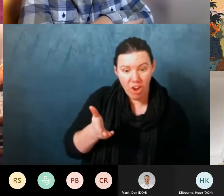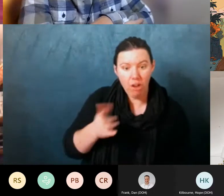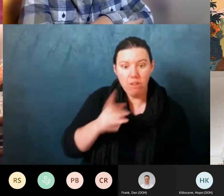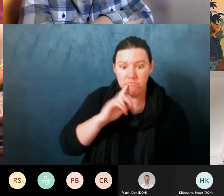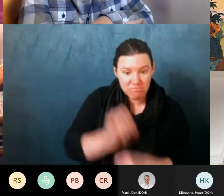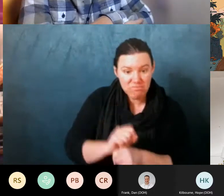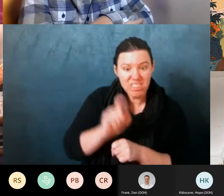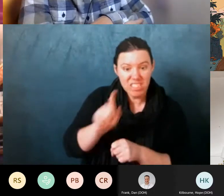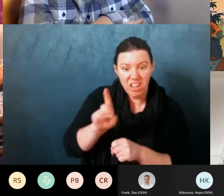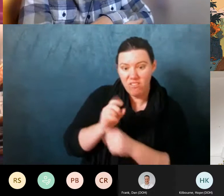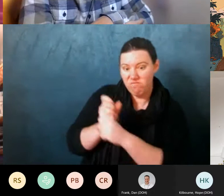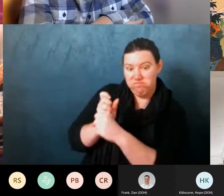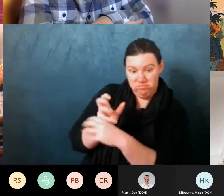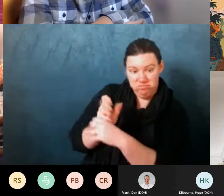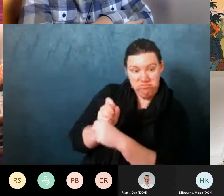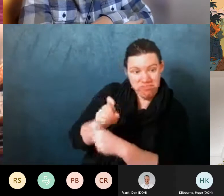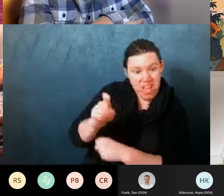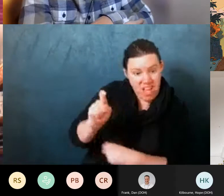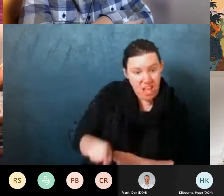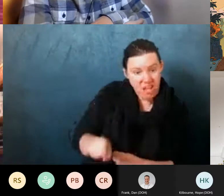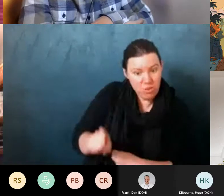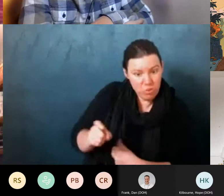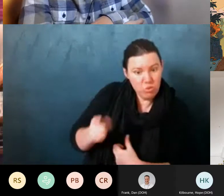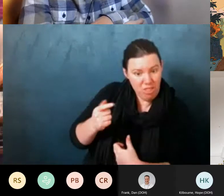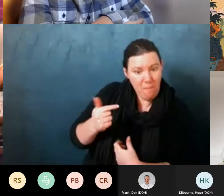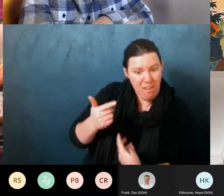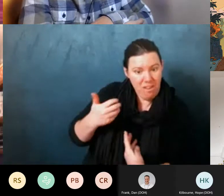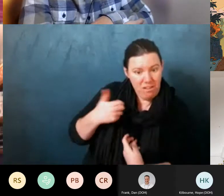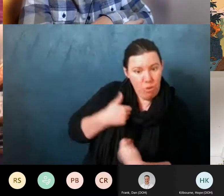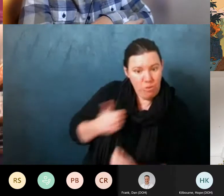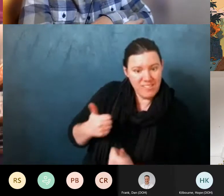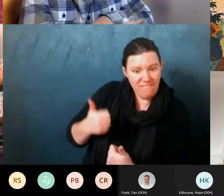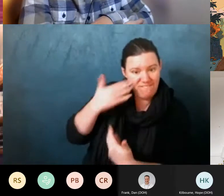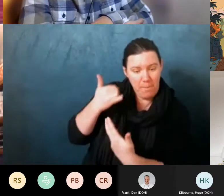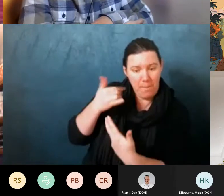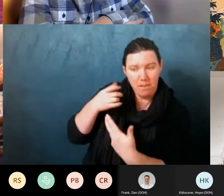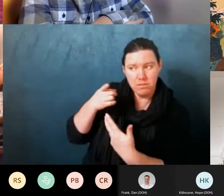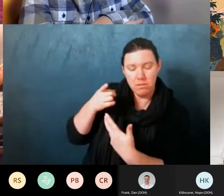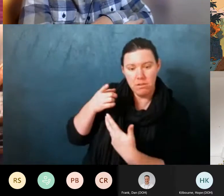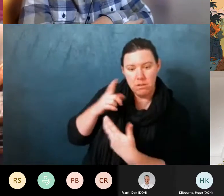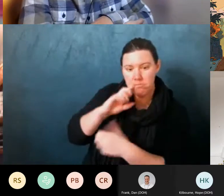and advocate on my behalf before they were willing to numb the area more. After they finished my procedure,